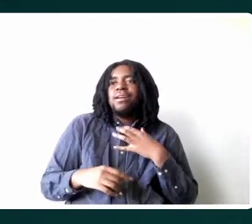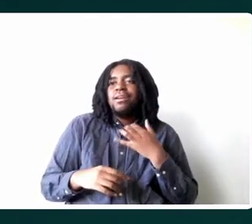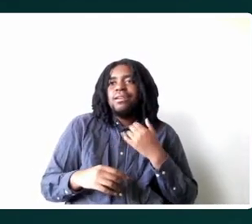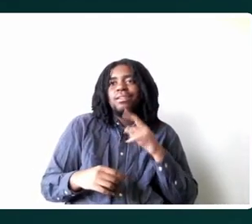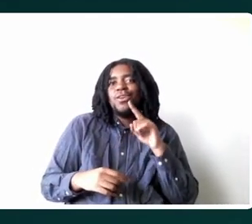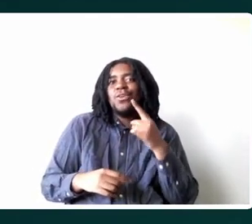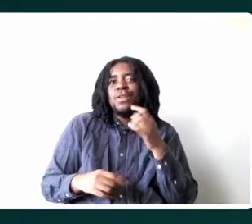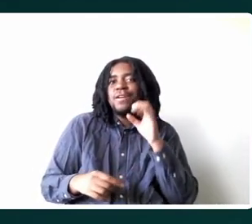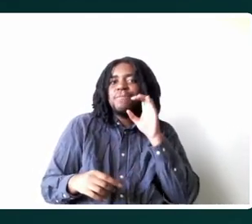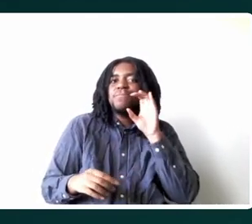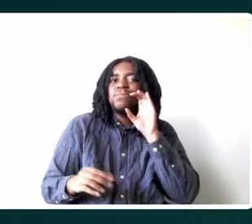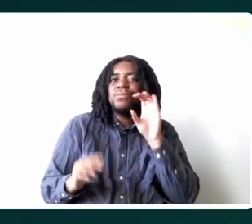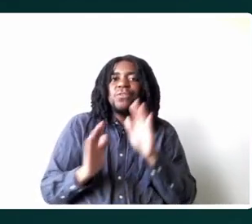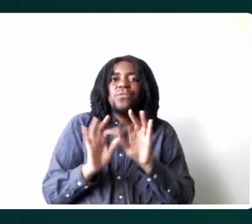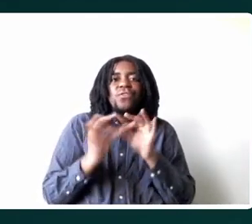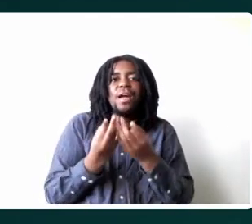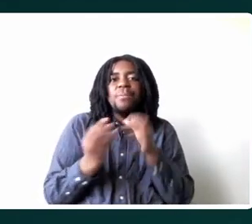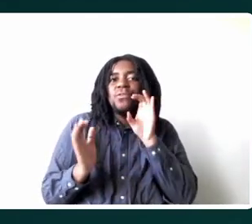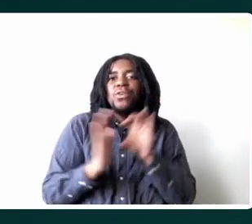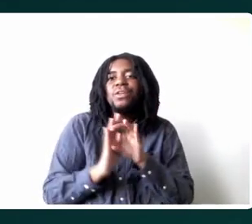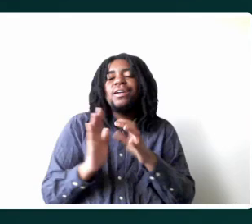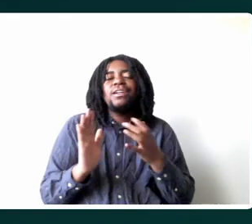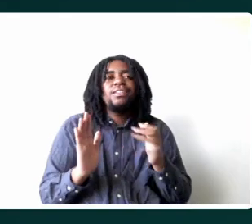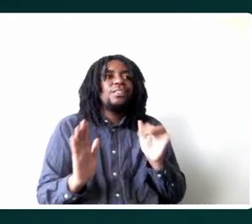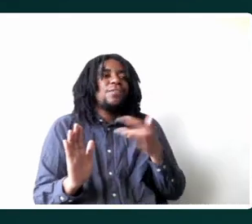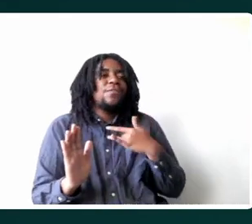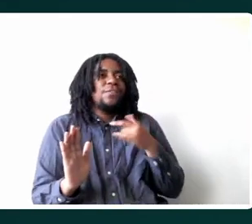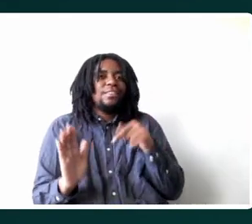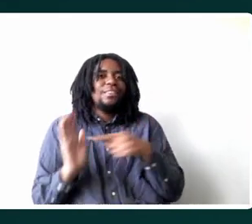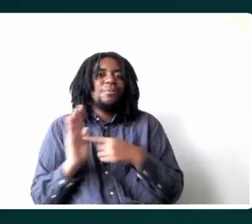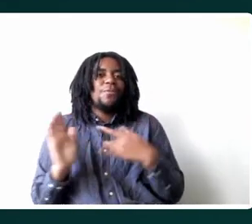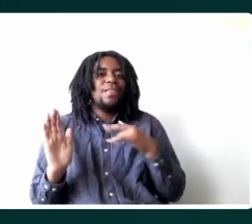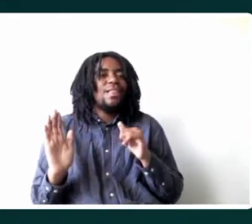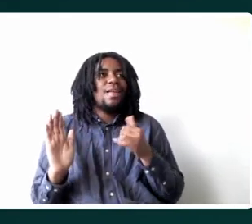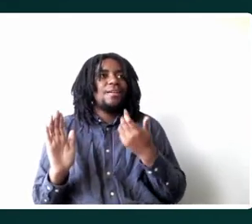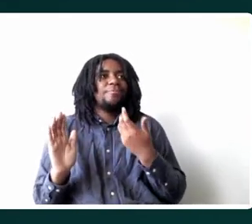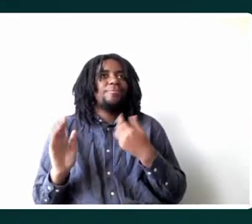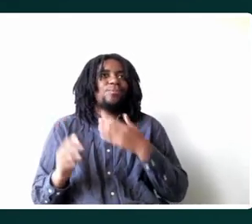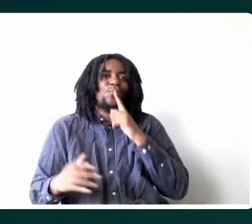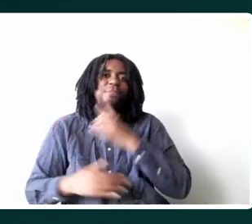like a love letter to teachers because it's really emphasizing the impact that teachers